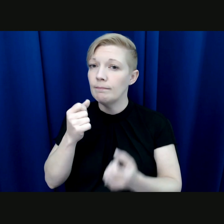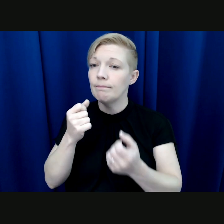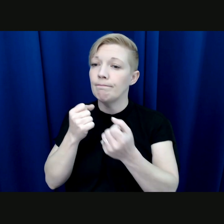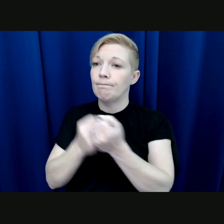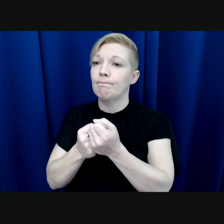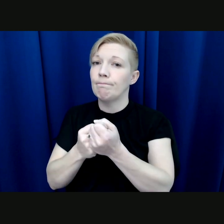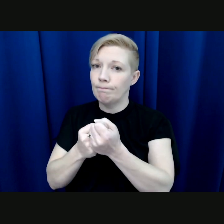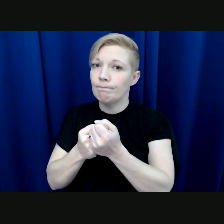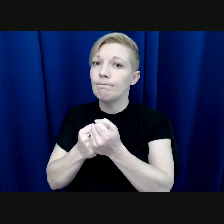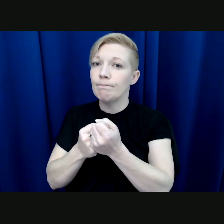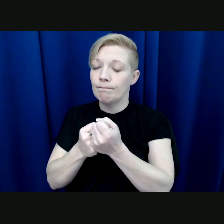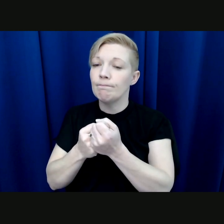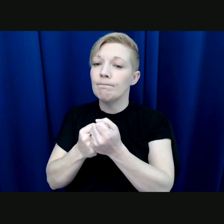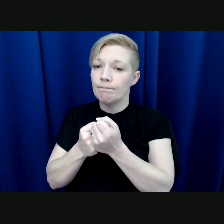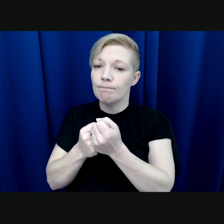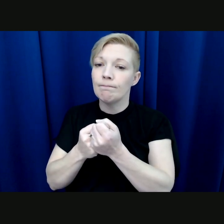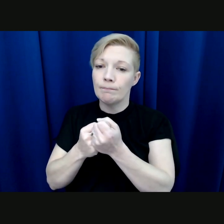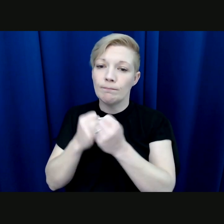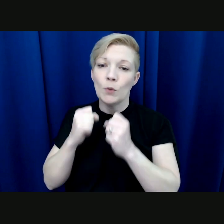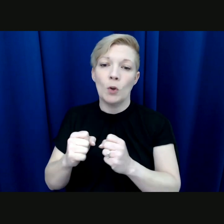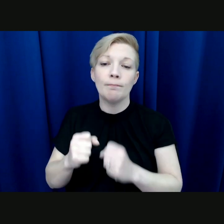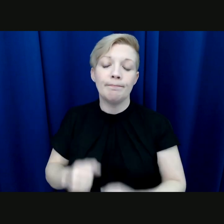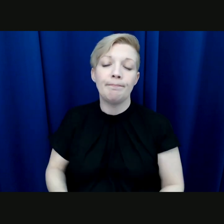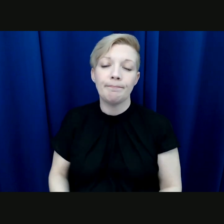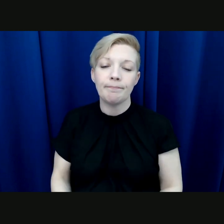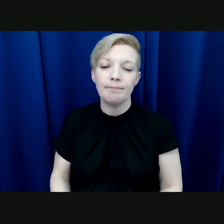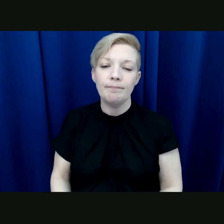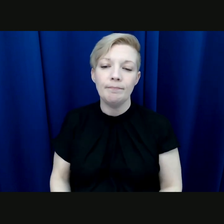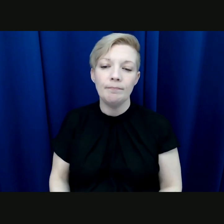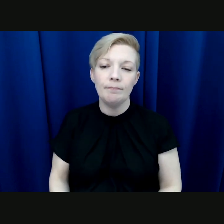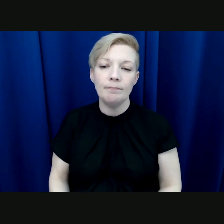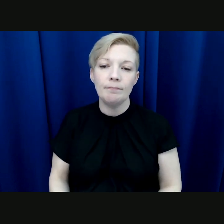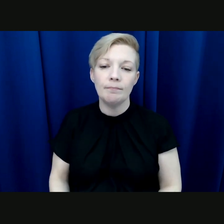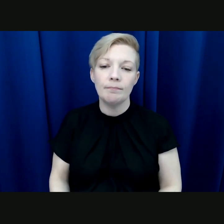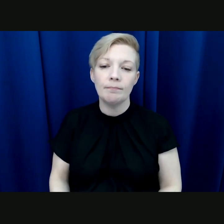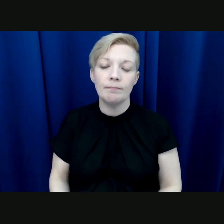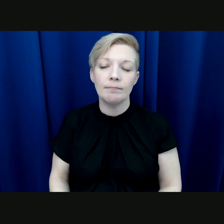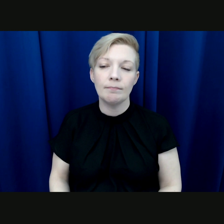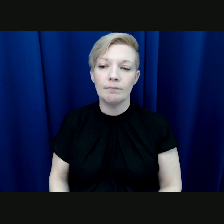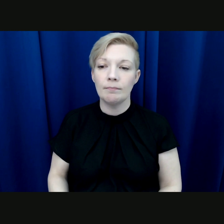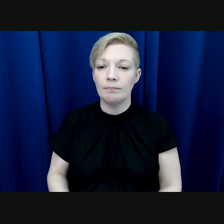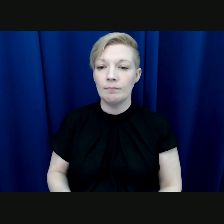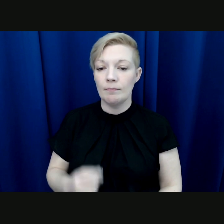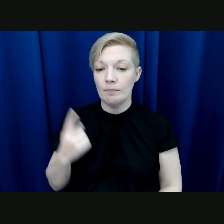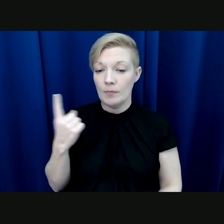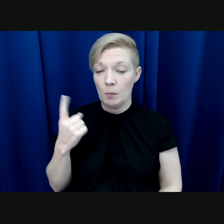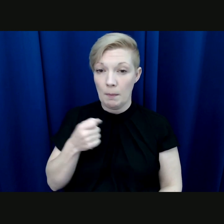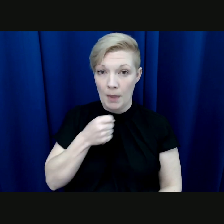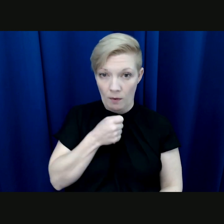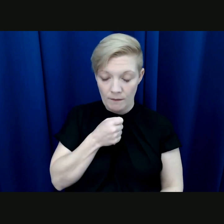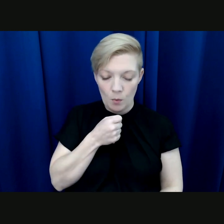Female Speaker: Your question about you had made a point earlier